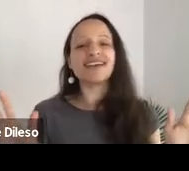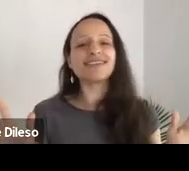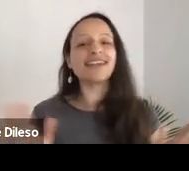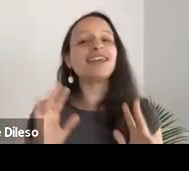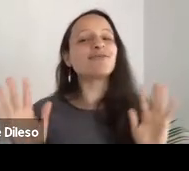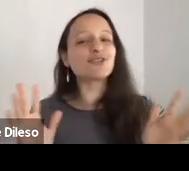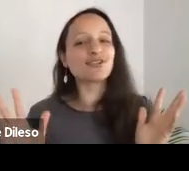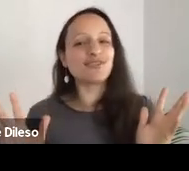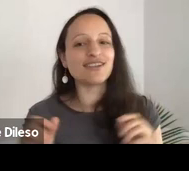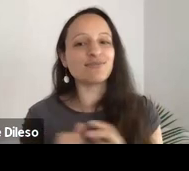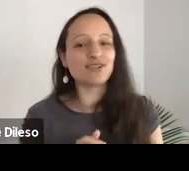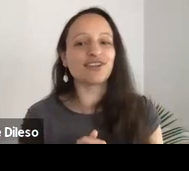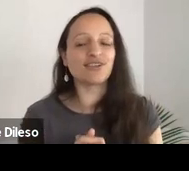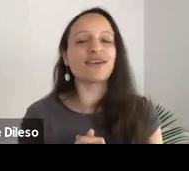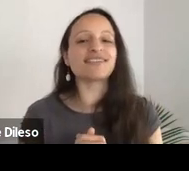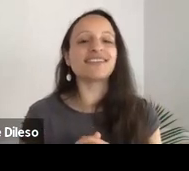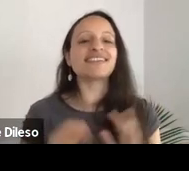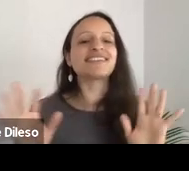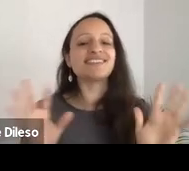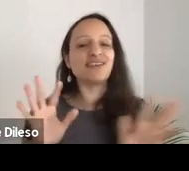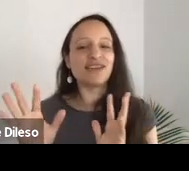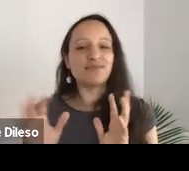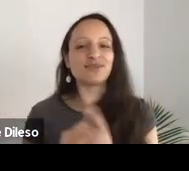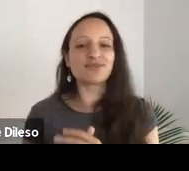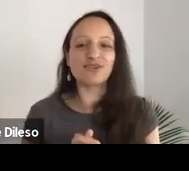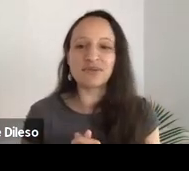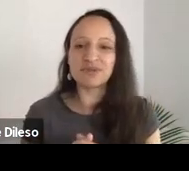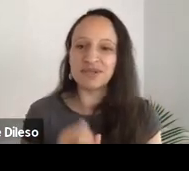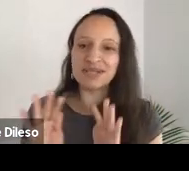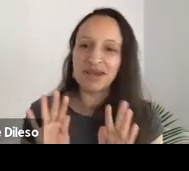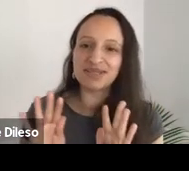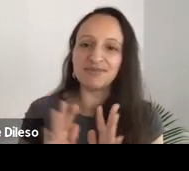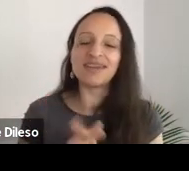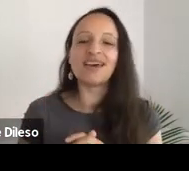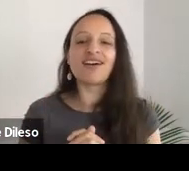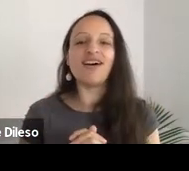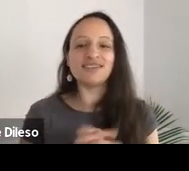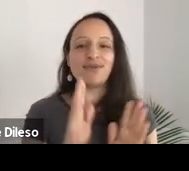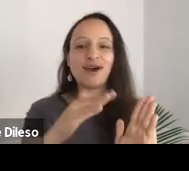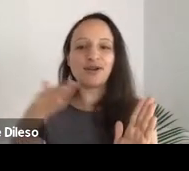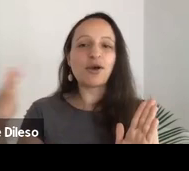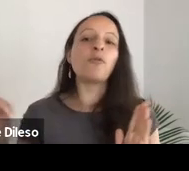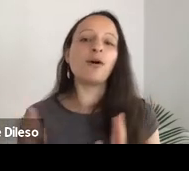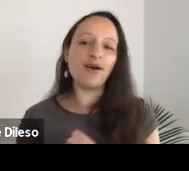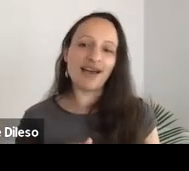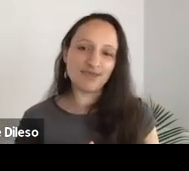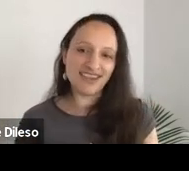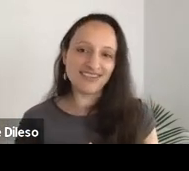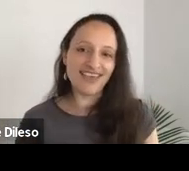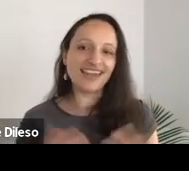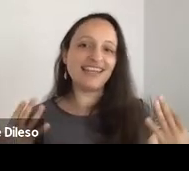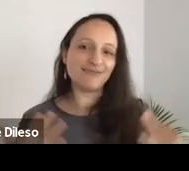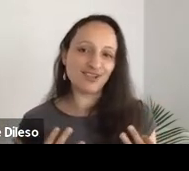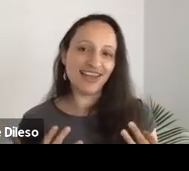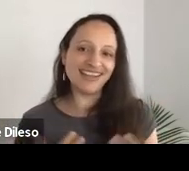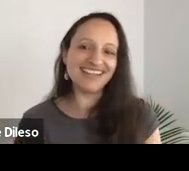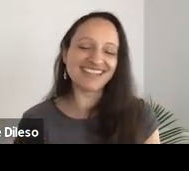We also recognize that, for certain things in particular messy things sometimes those grown ups, you need to make some calls about what will happen down the line.